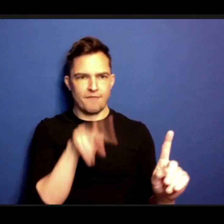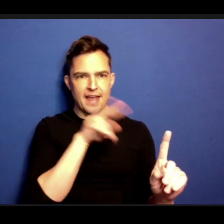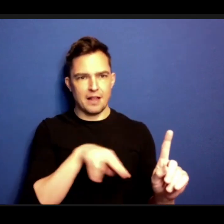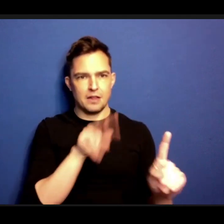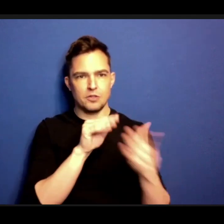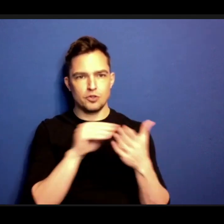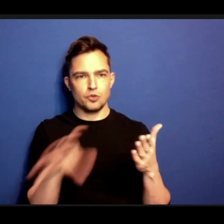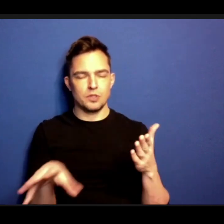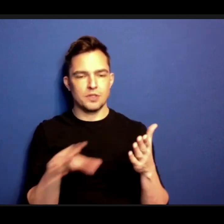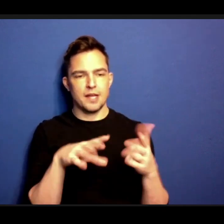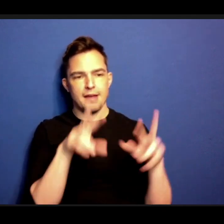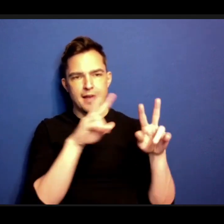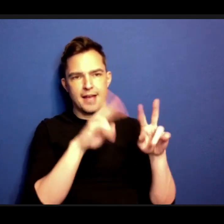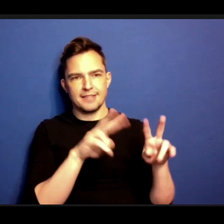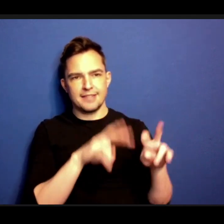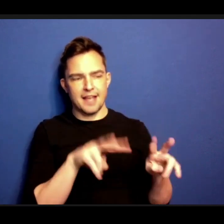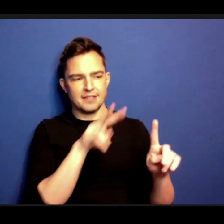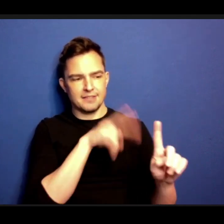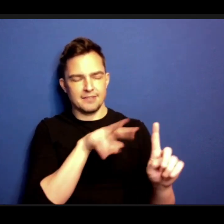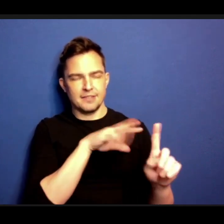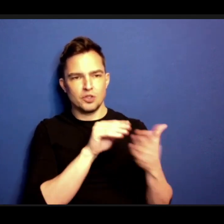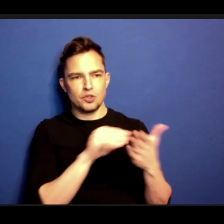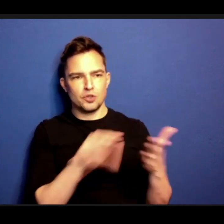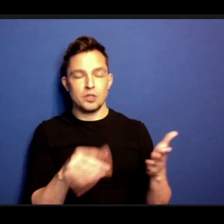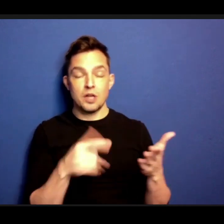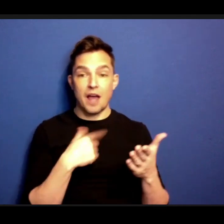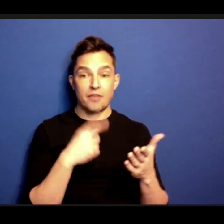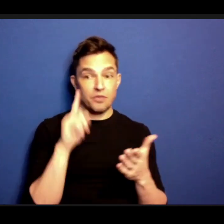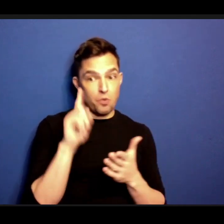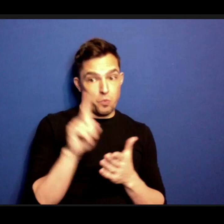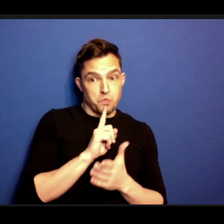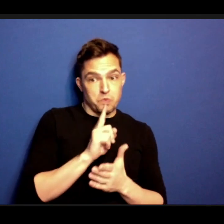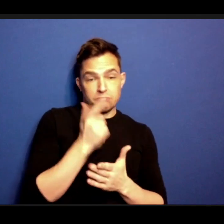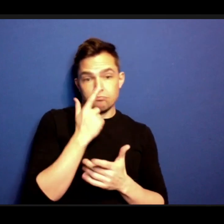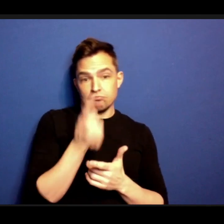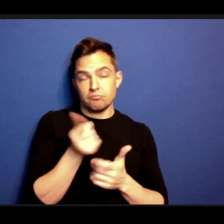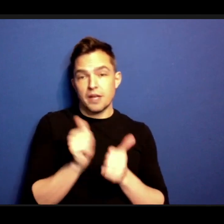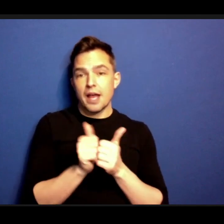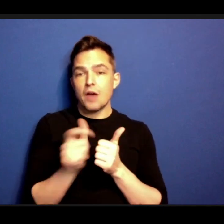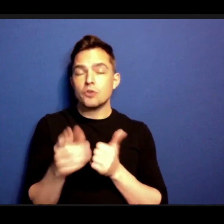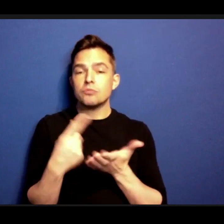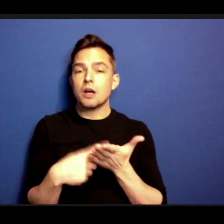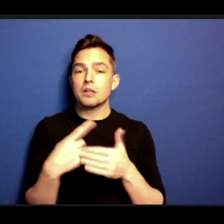assess students. What I thought was really interesting was the way that you talked about how that surveillance